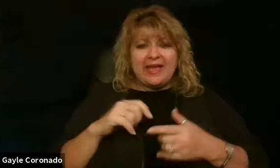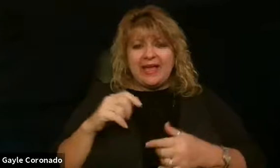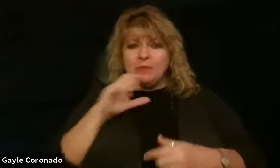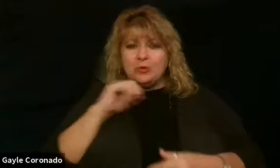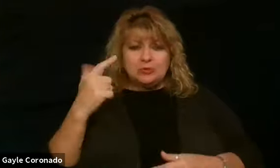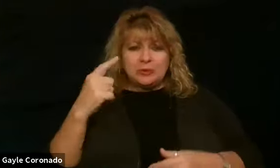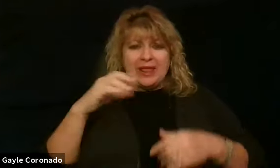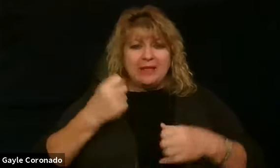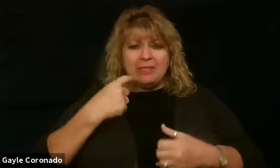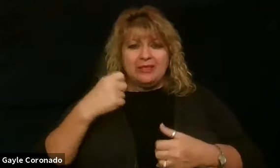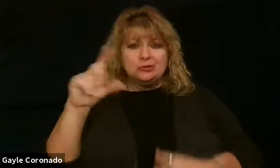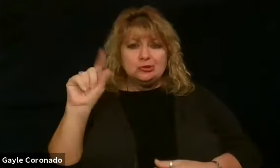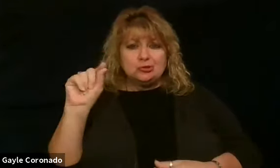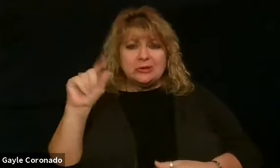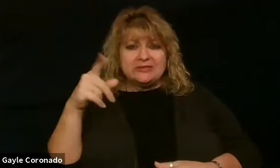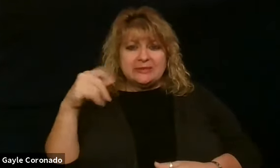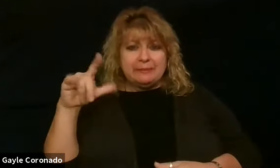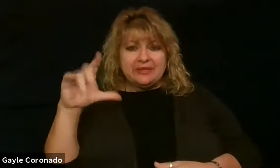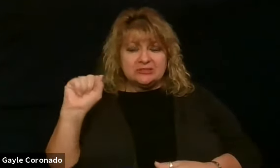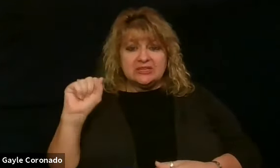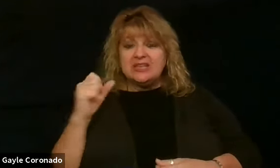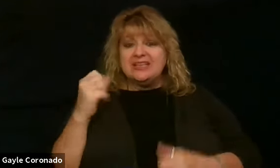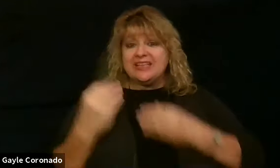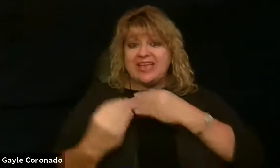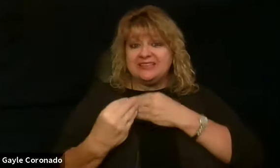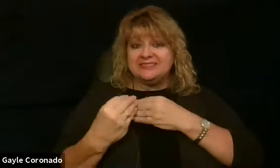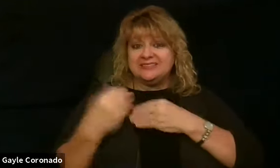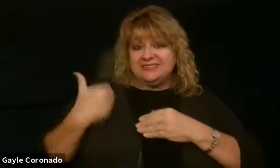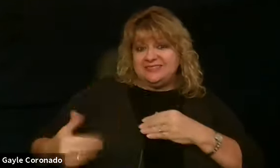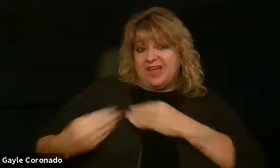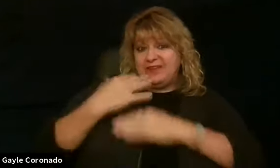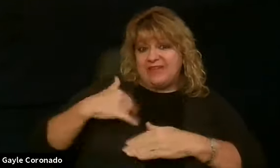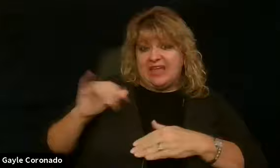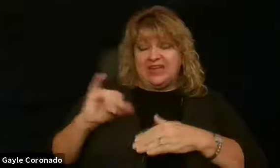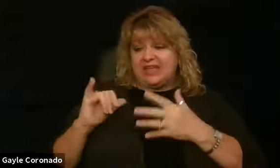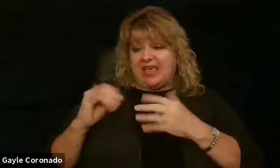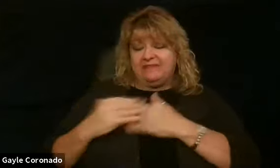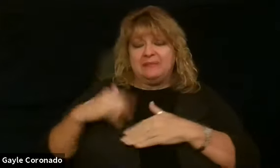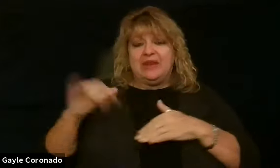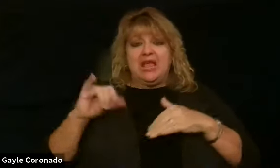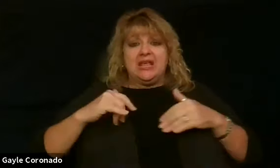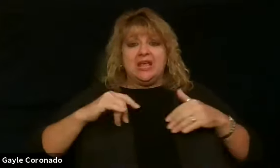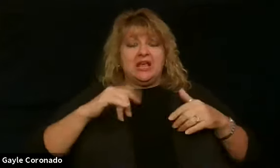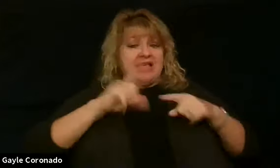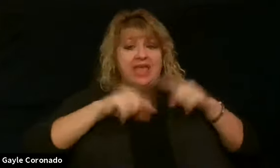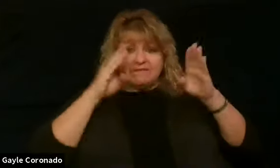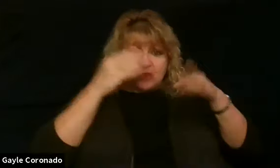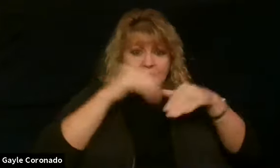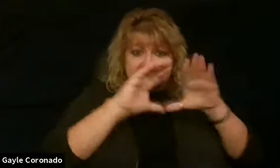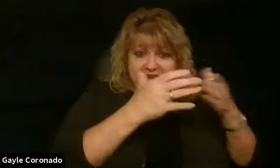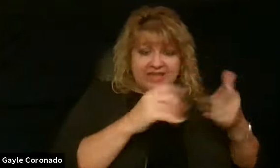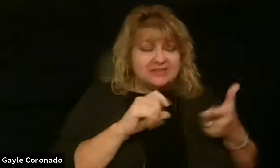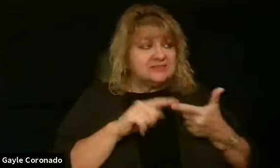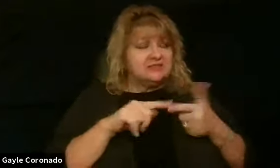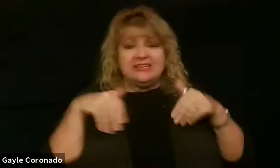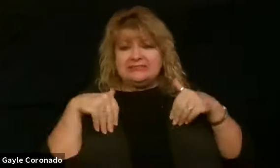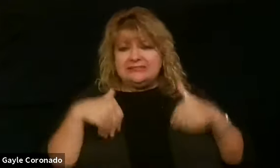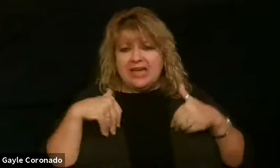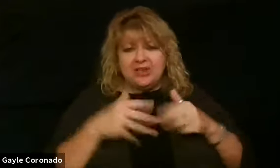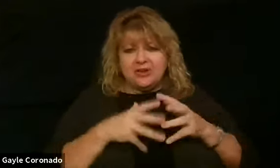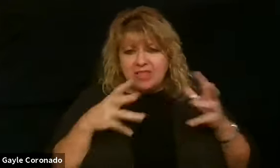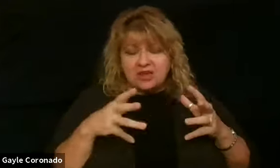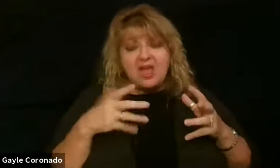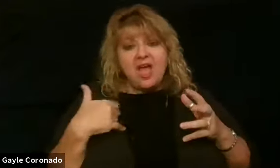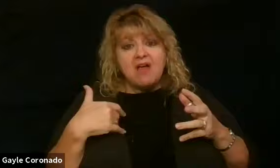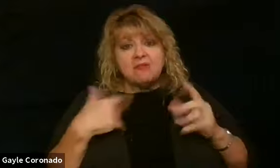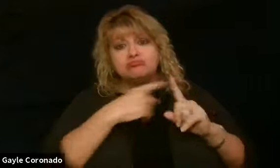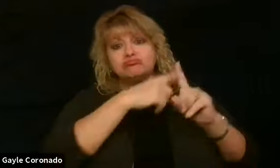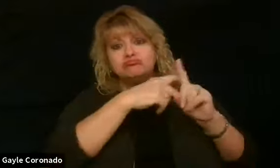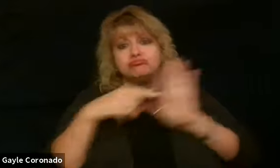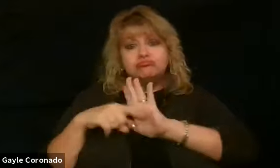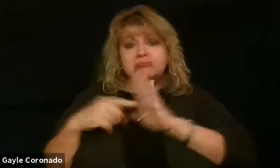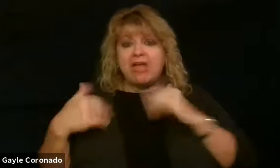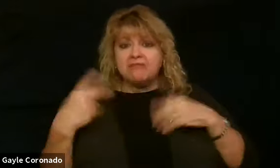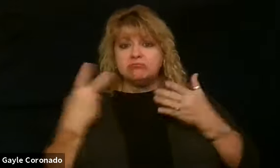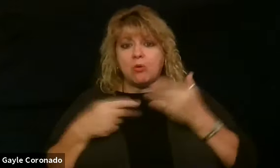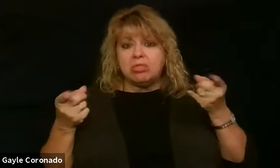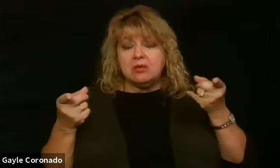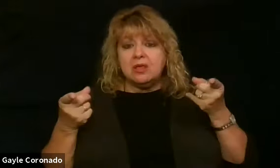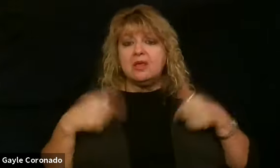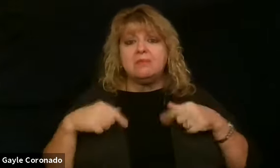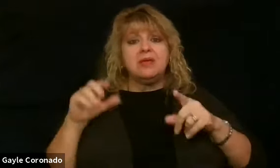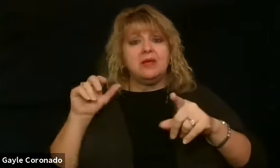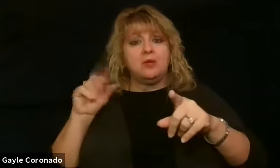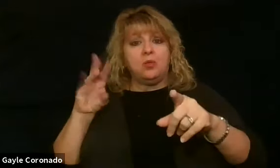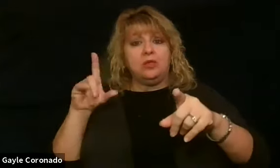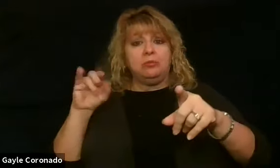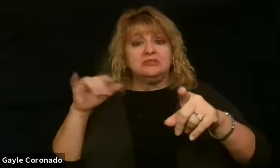Each of them have a side effect, whether it's me not being able to focus in class, or I'm constantly tired, so there is ups and downs to everything but I understand when Isaac was saying are dependent on beds and that is absolutely true.